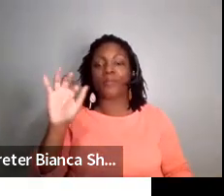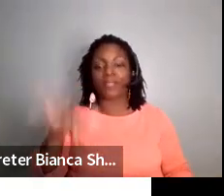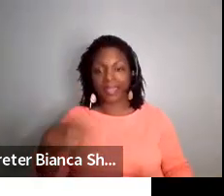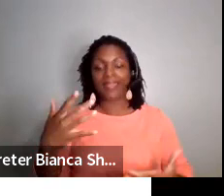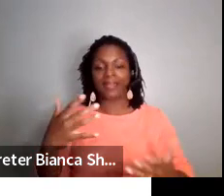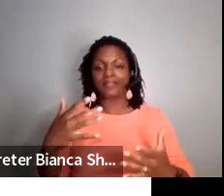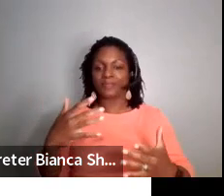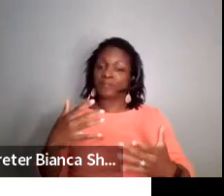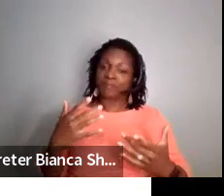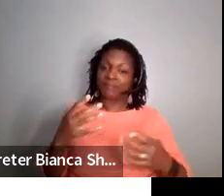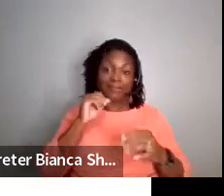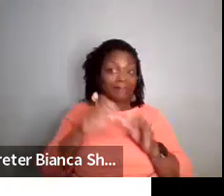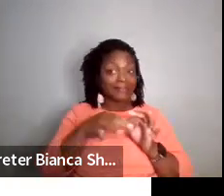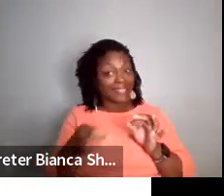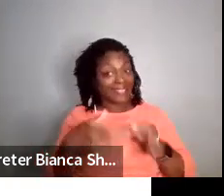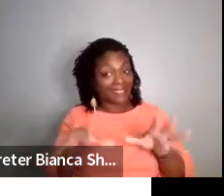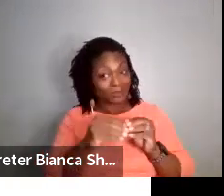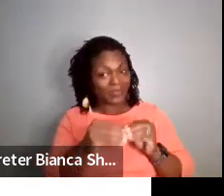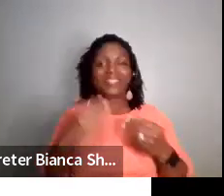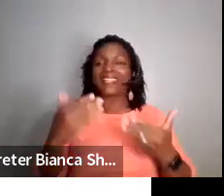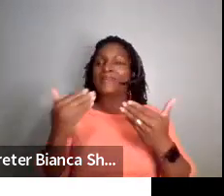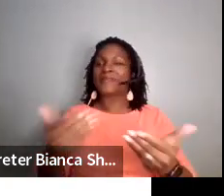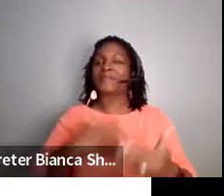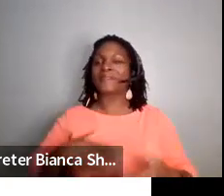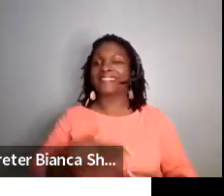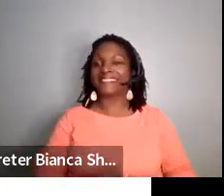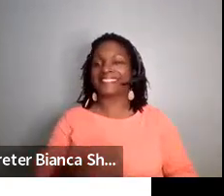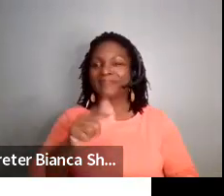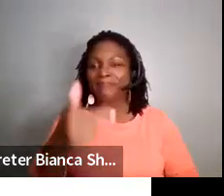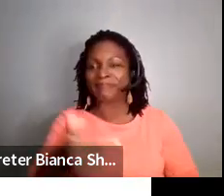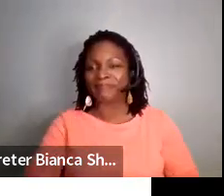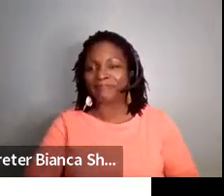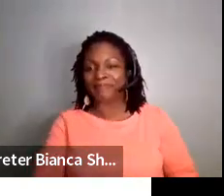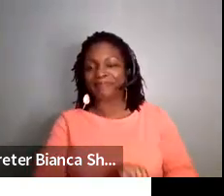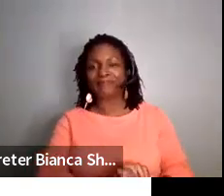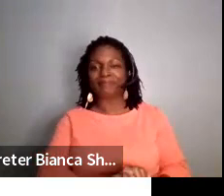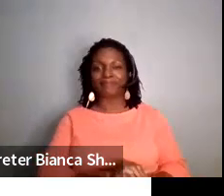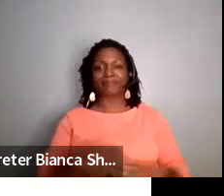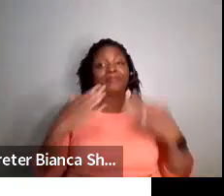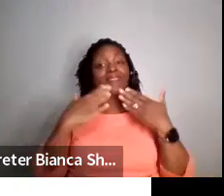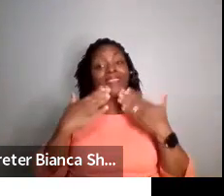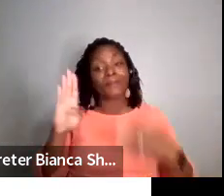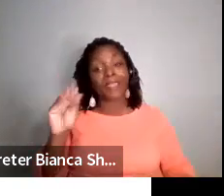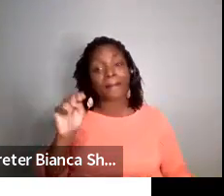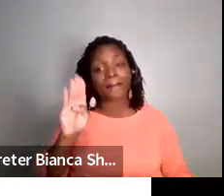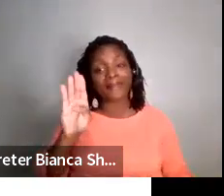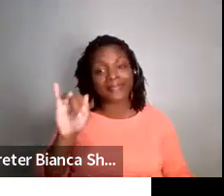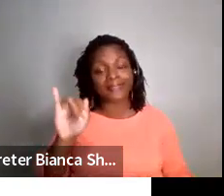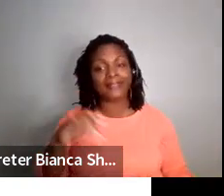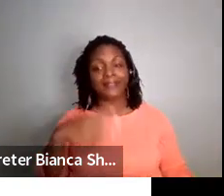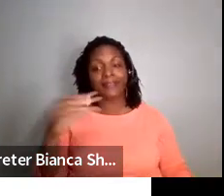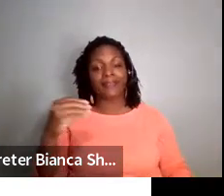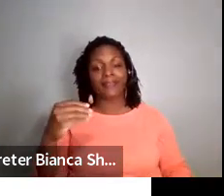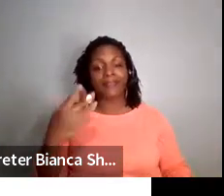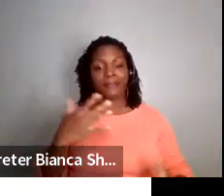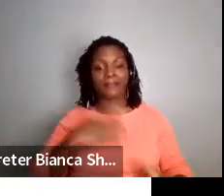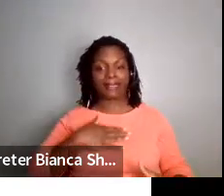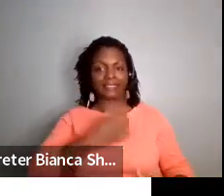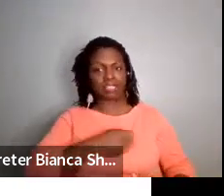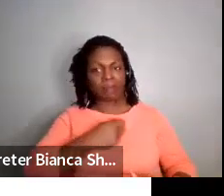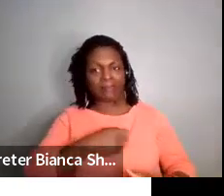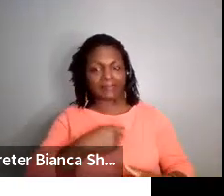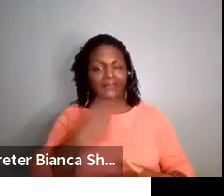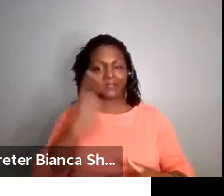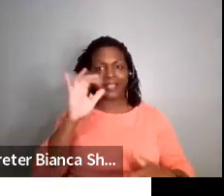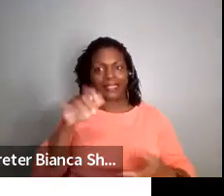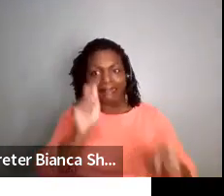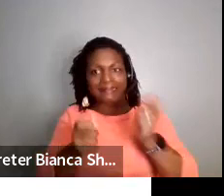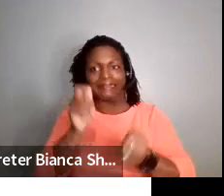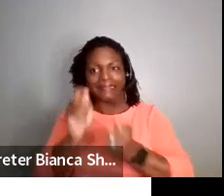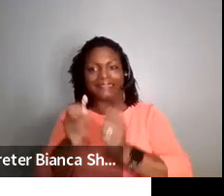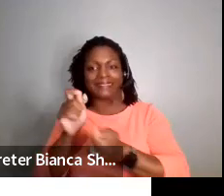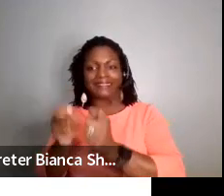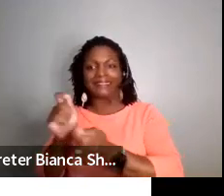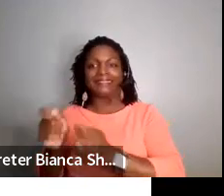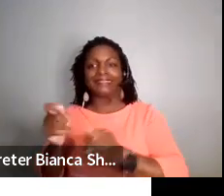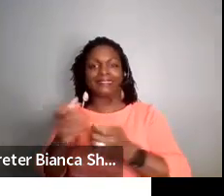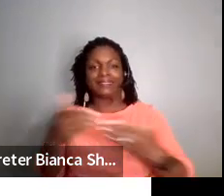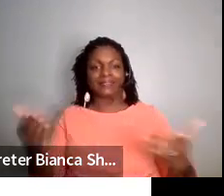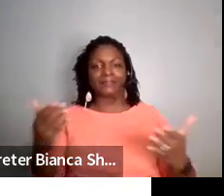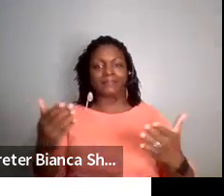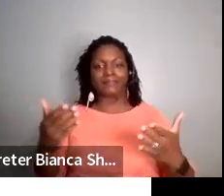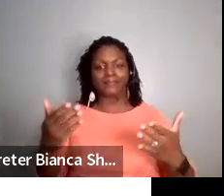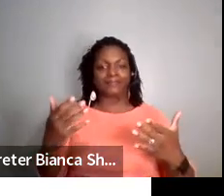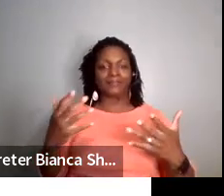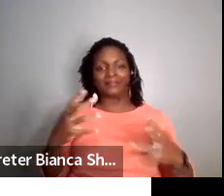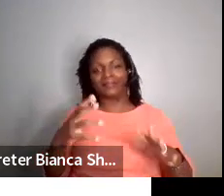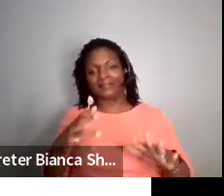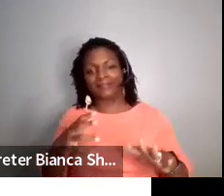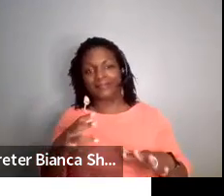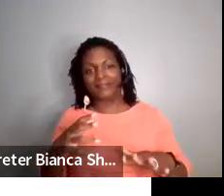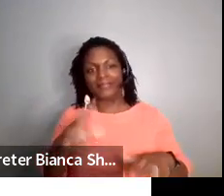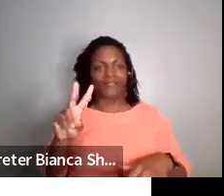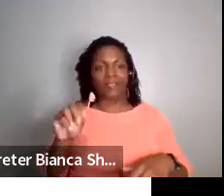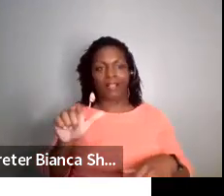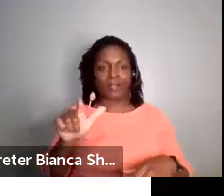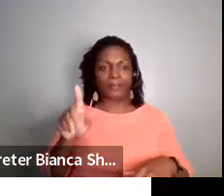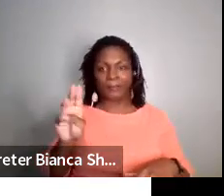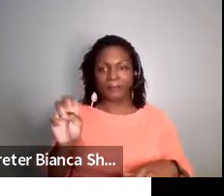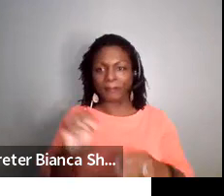Sharma. please go forward with your presentation, and you, Bambi, and my apologies for just adjusting things and the world